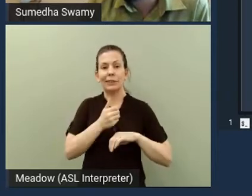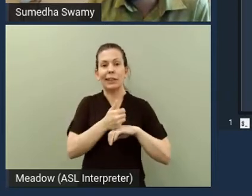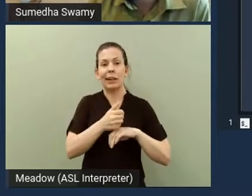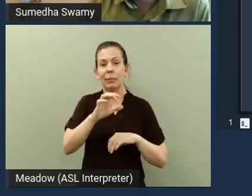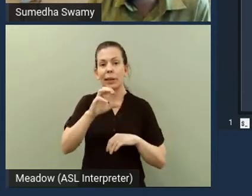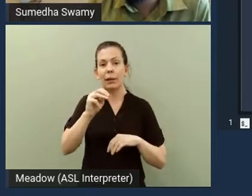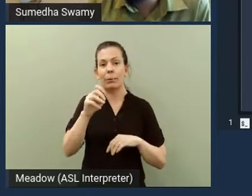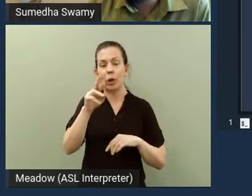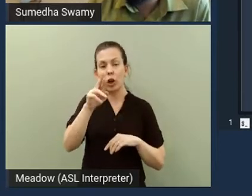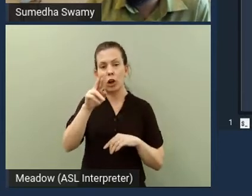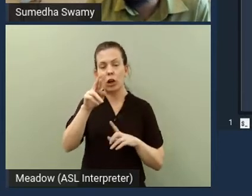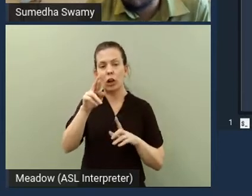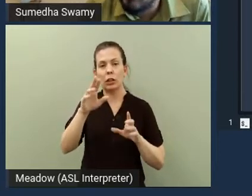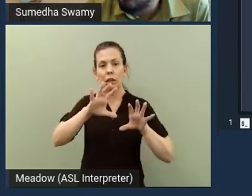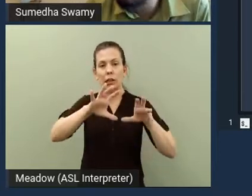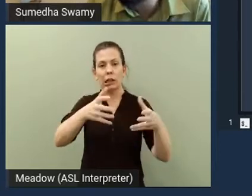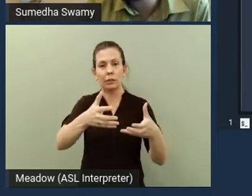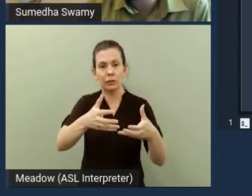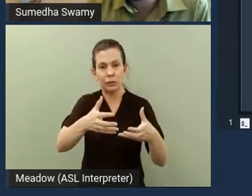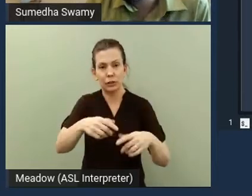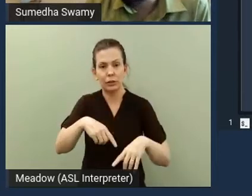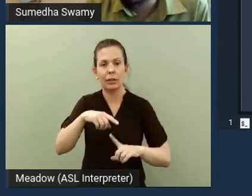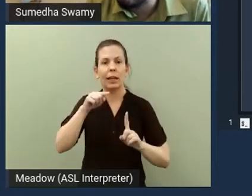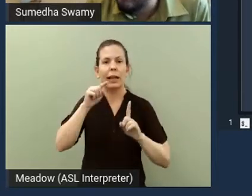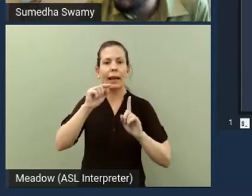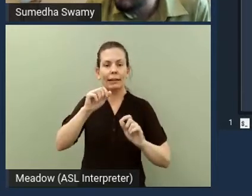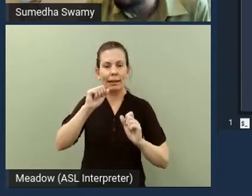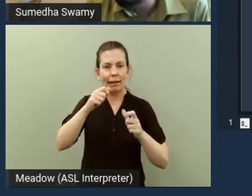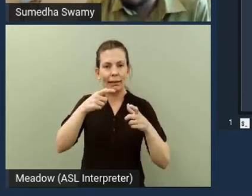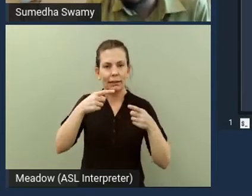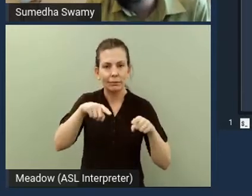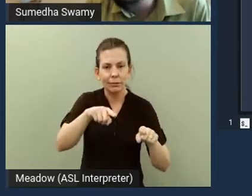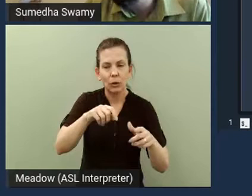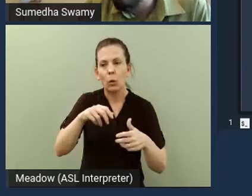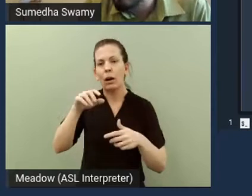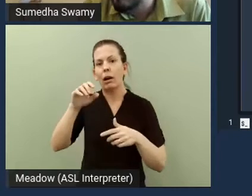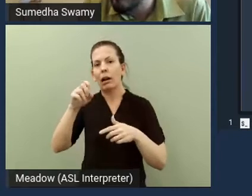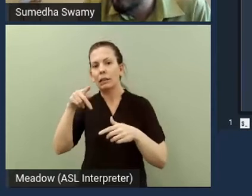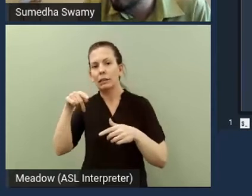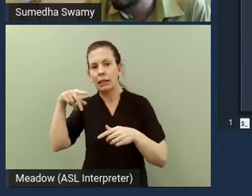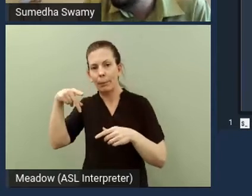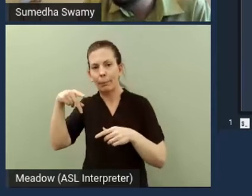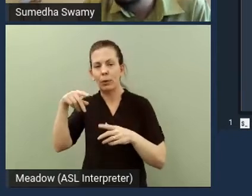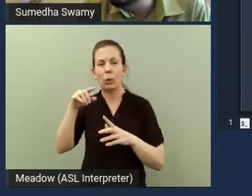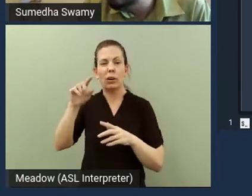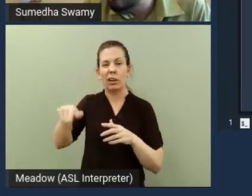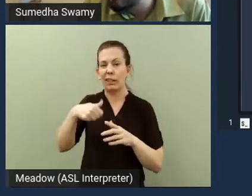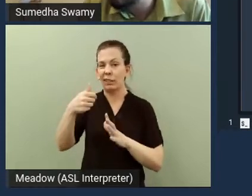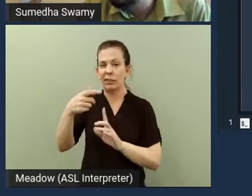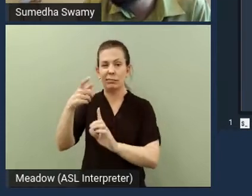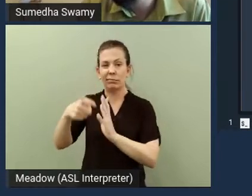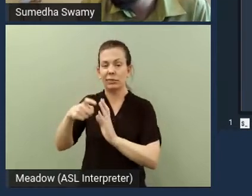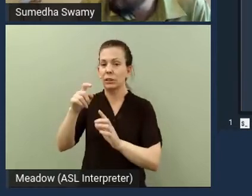to authenticate either with Kerberos or with LDAP and even no authentication, and that's totally okay.